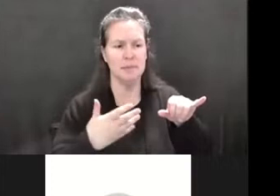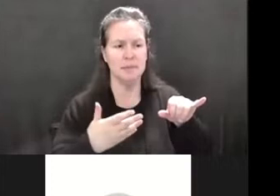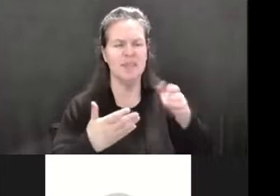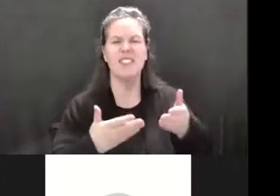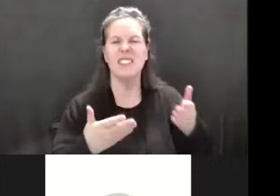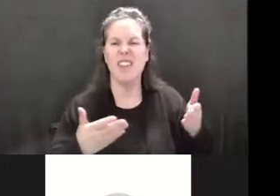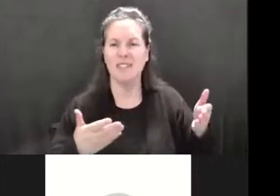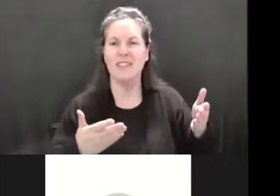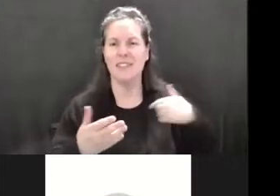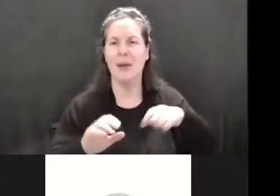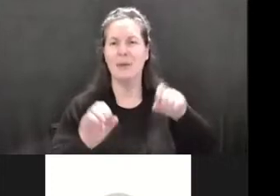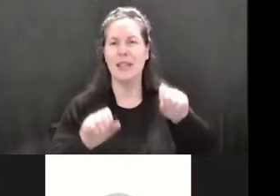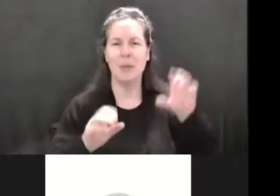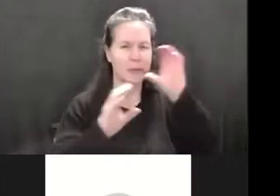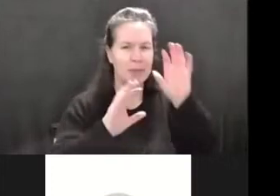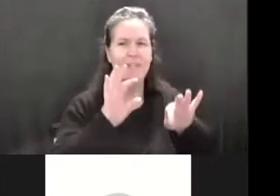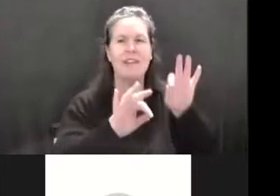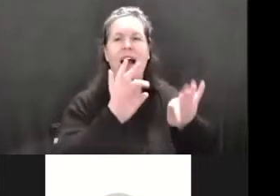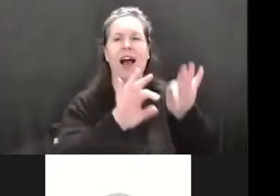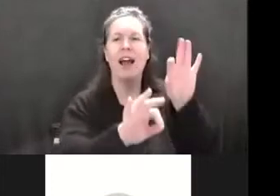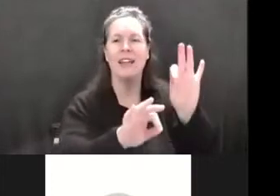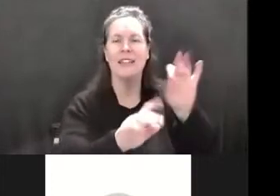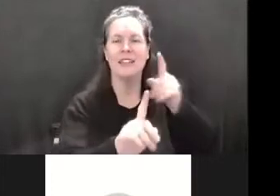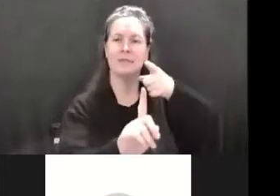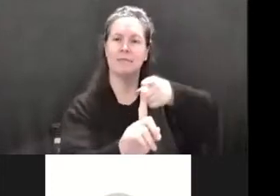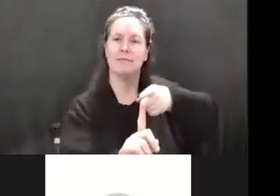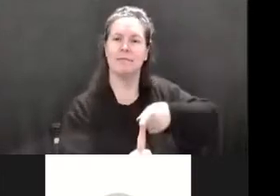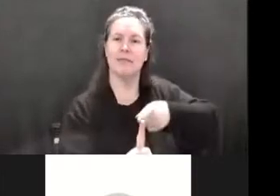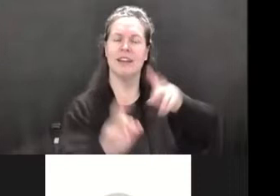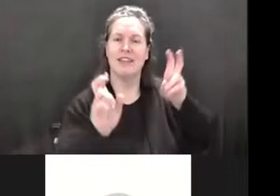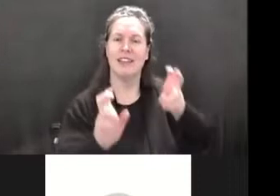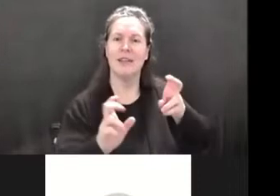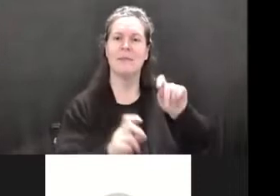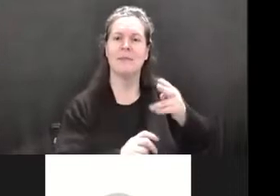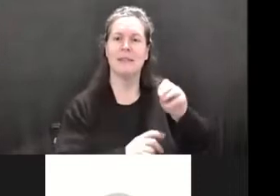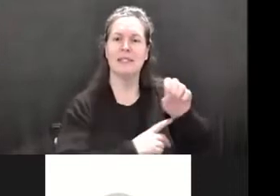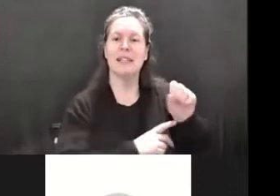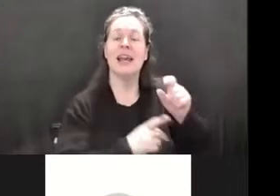I was able to find some core themes and then link it back to our listening sessions